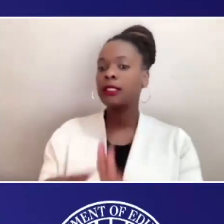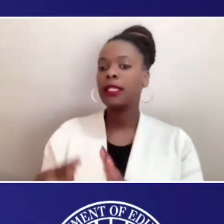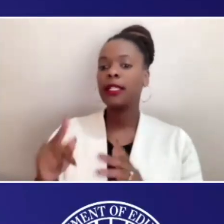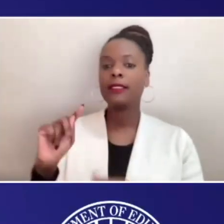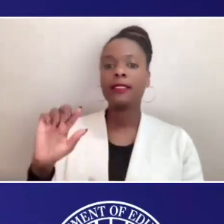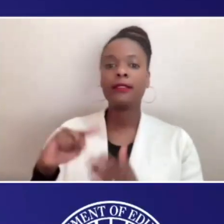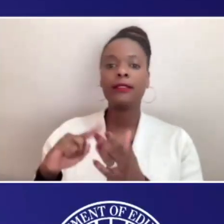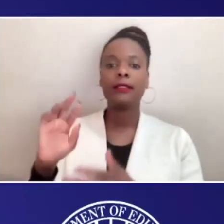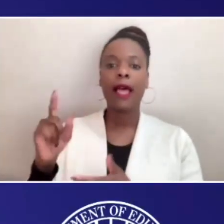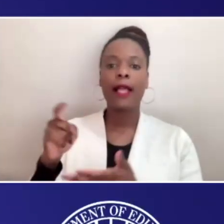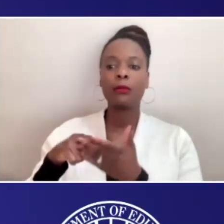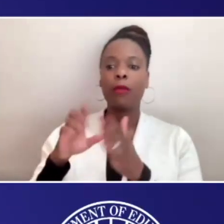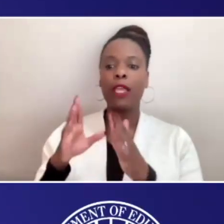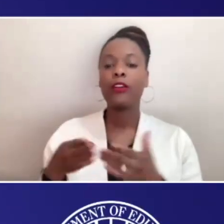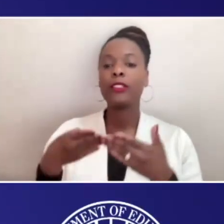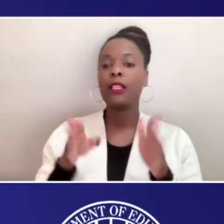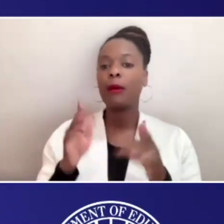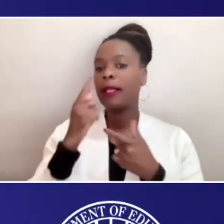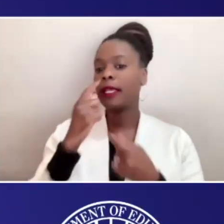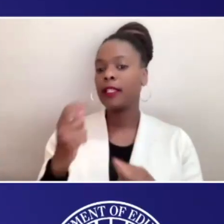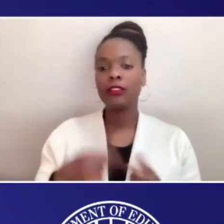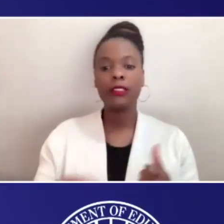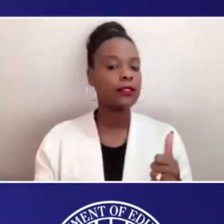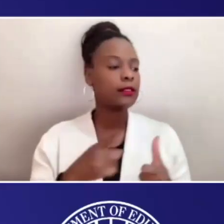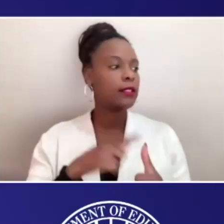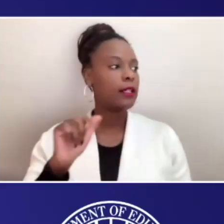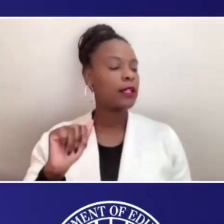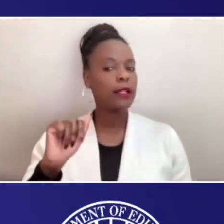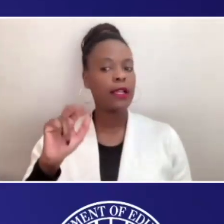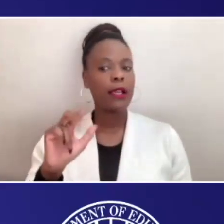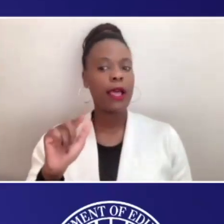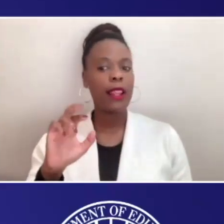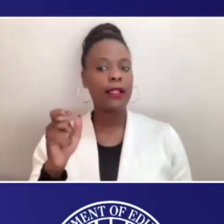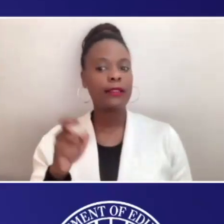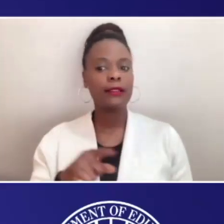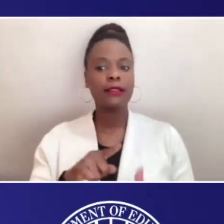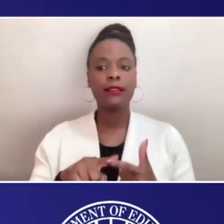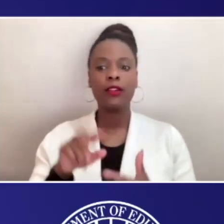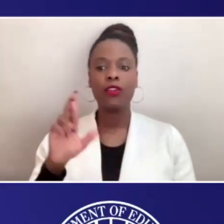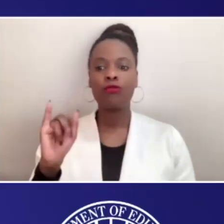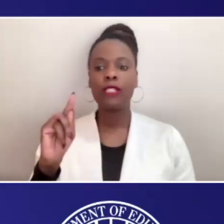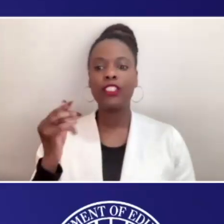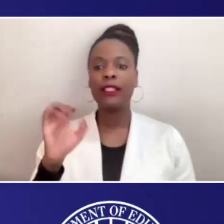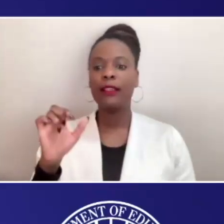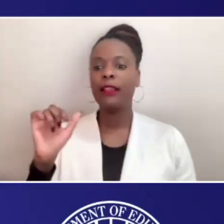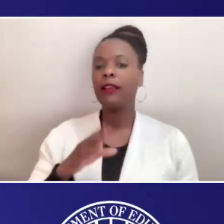Alex Holt. Alternate? Andrew Gillen. Private nonprofit institutions, primary? Jenna Colvin.